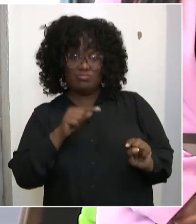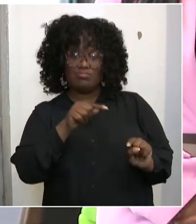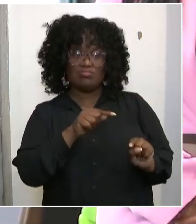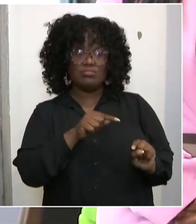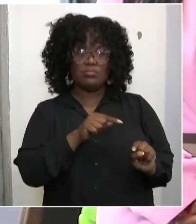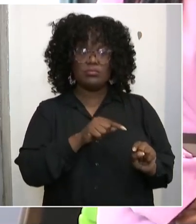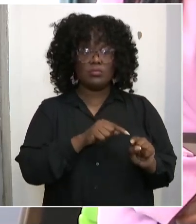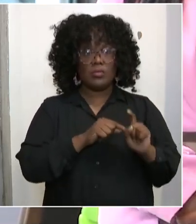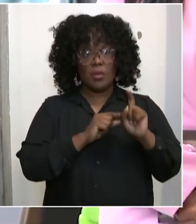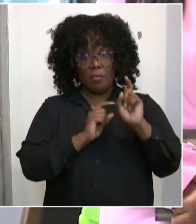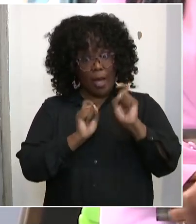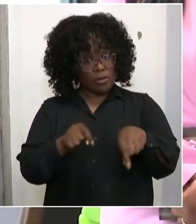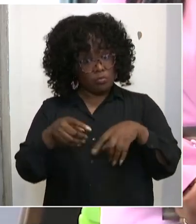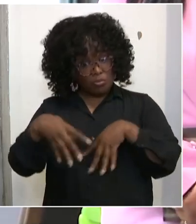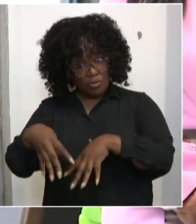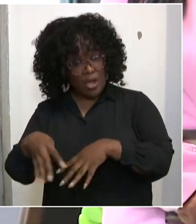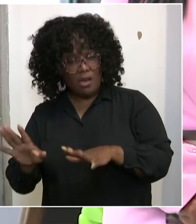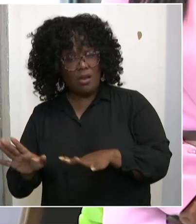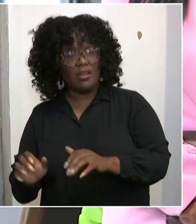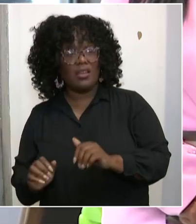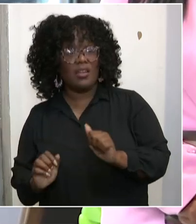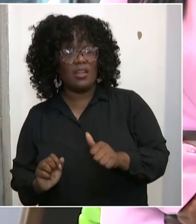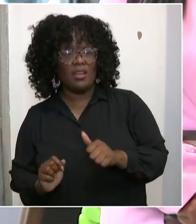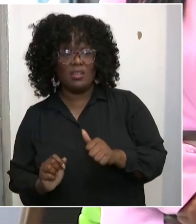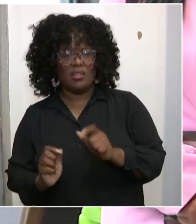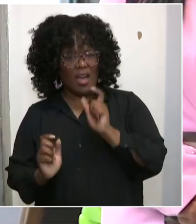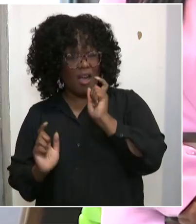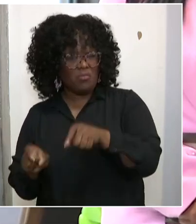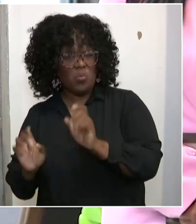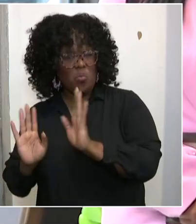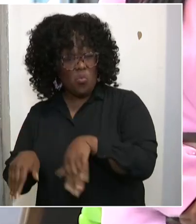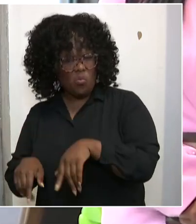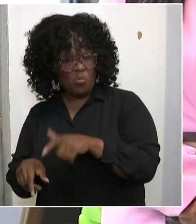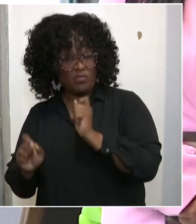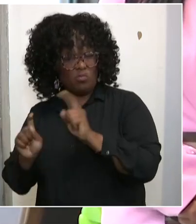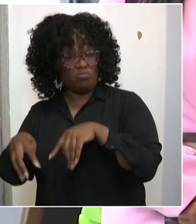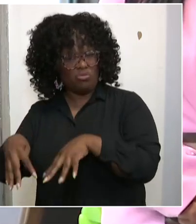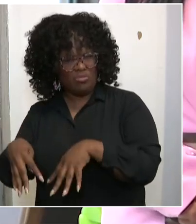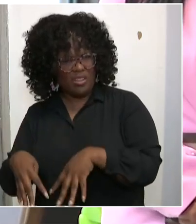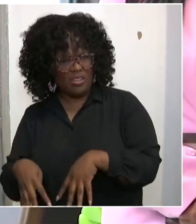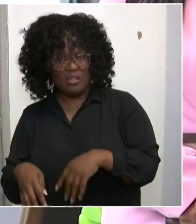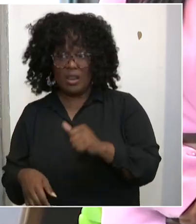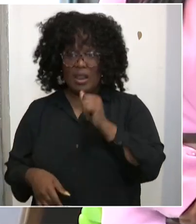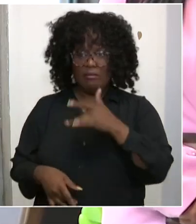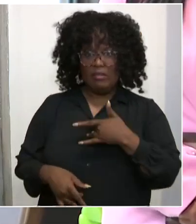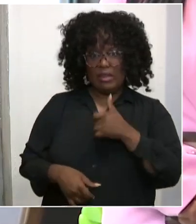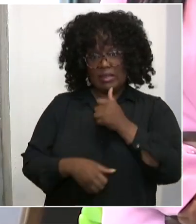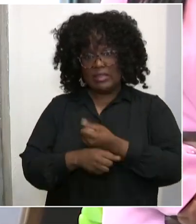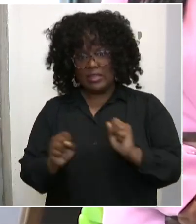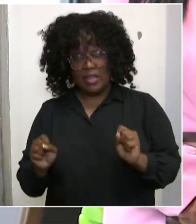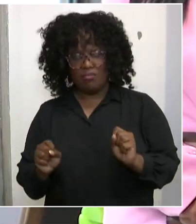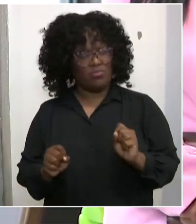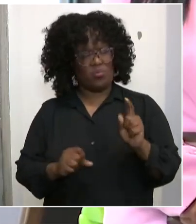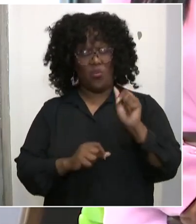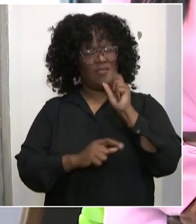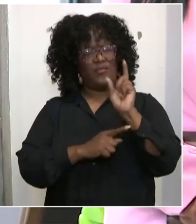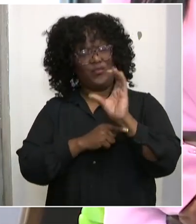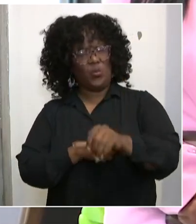stand in large crowds because they're gonna be events across the city. I was about to say in all eight wards, but I wasn't sure,